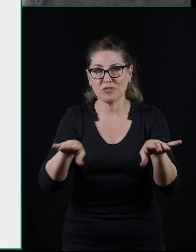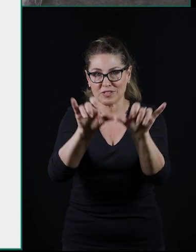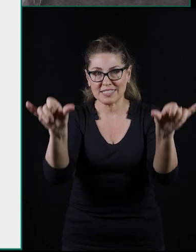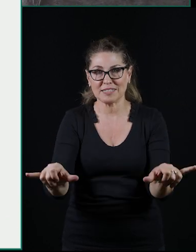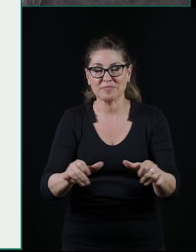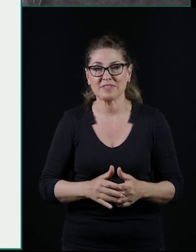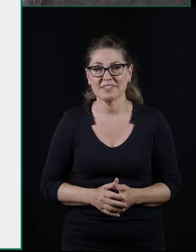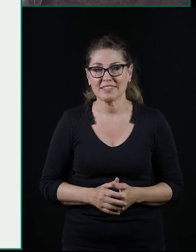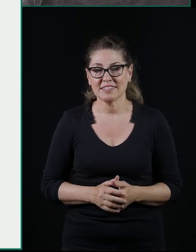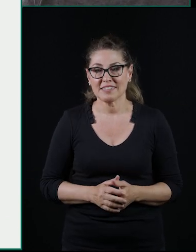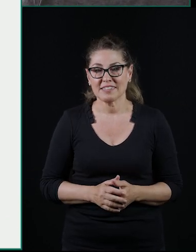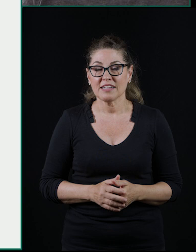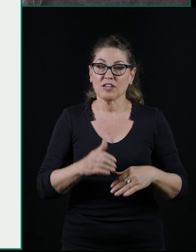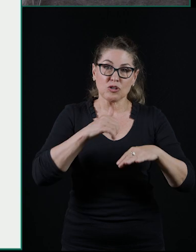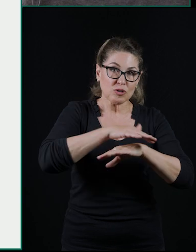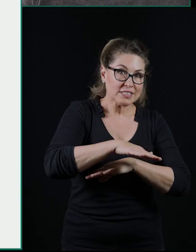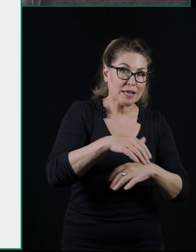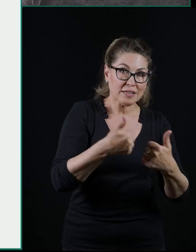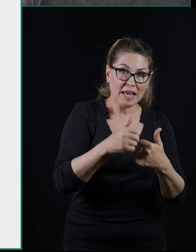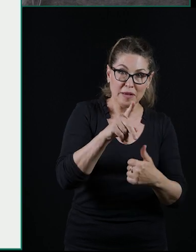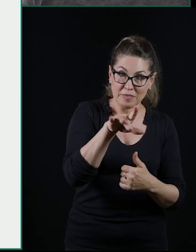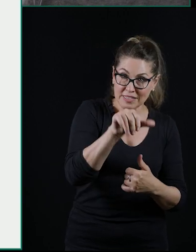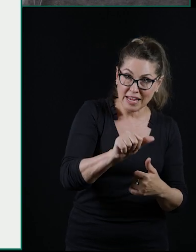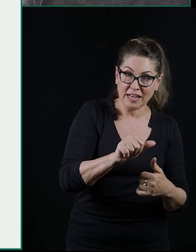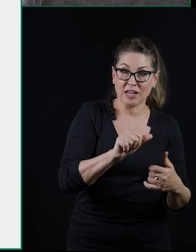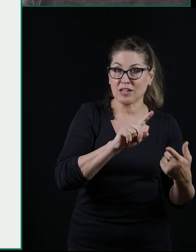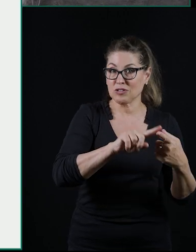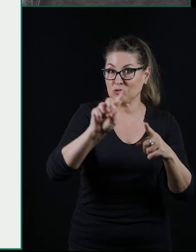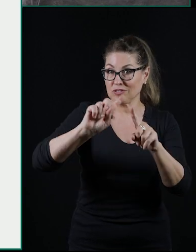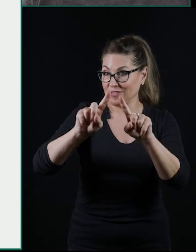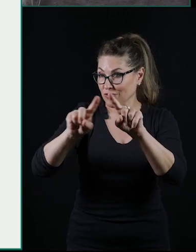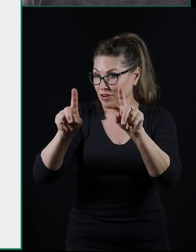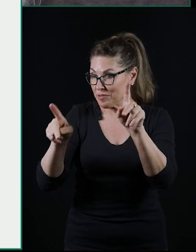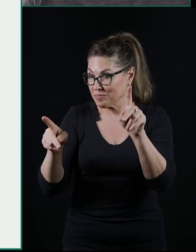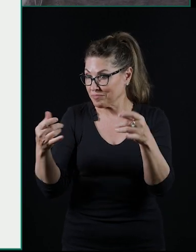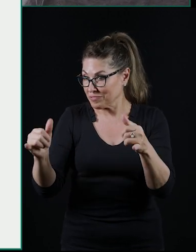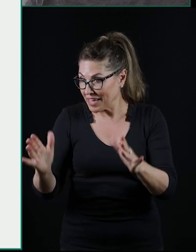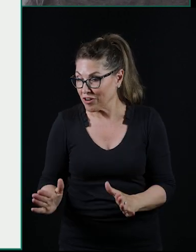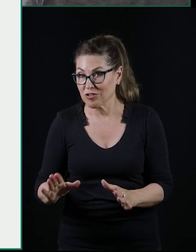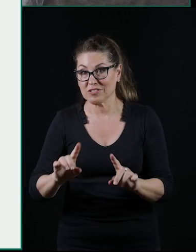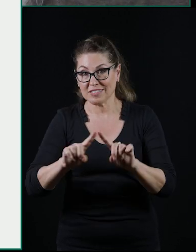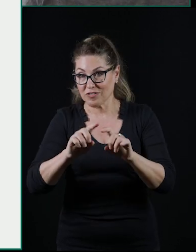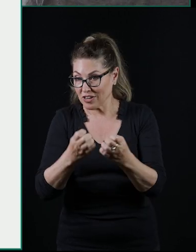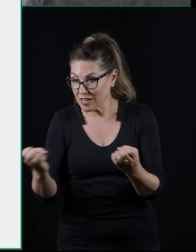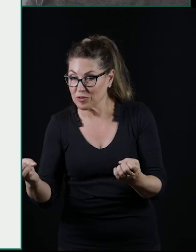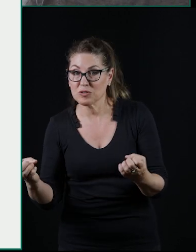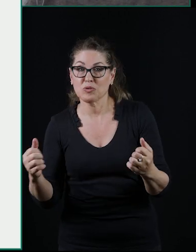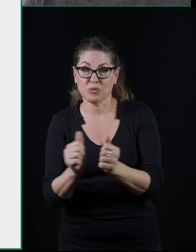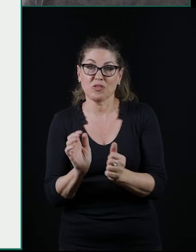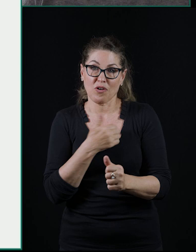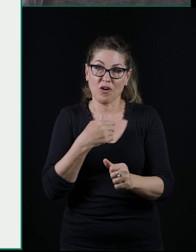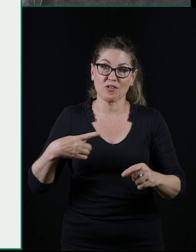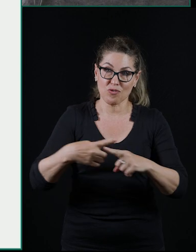So you can send game data between players and devices, over our cross-platform mesh.